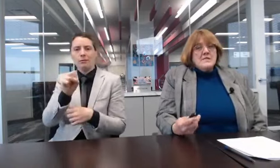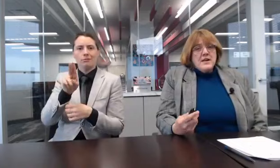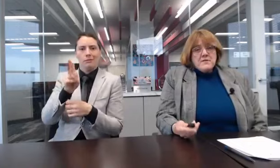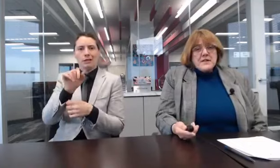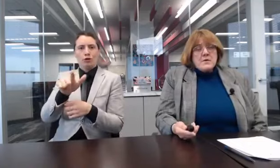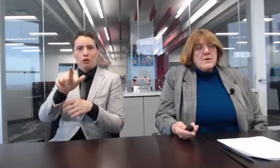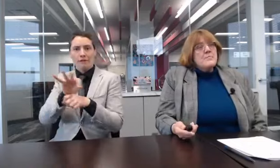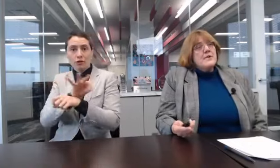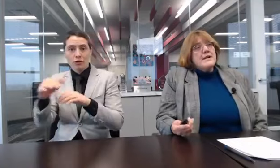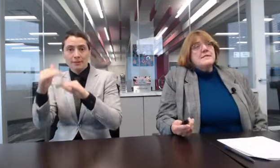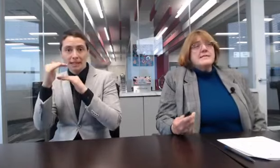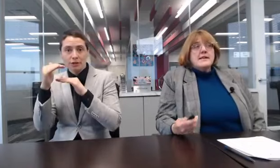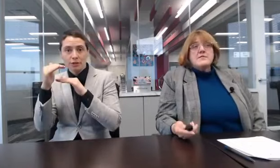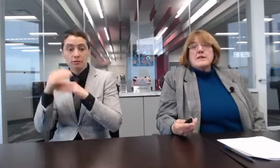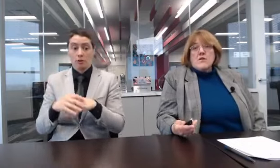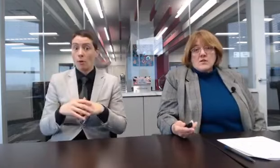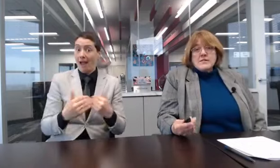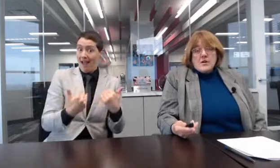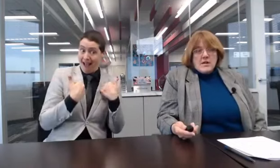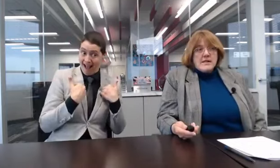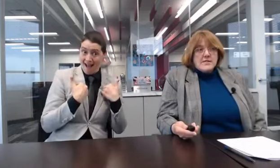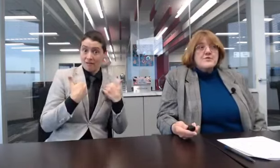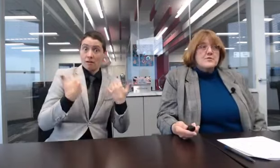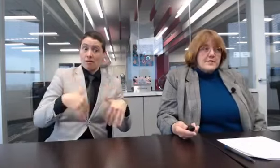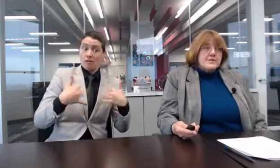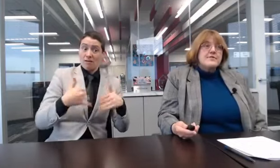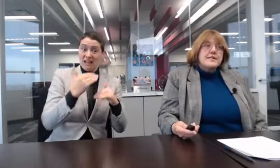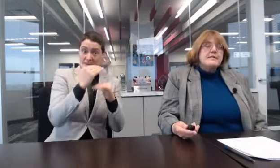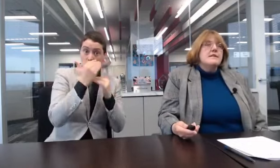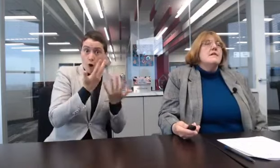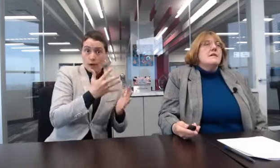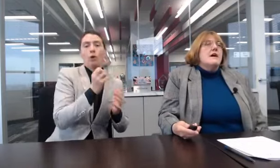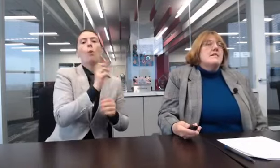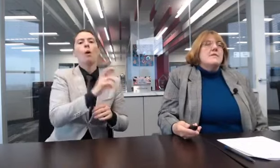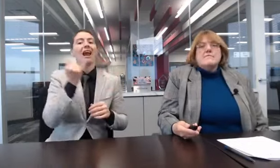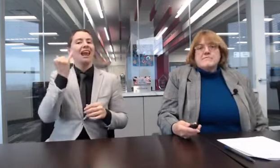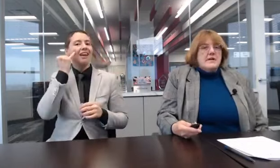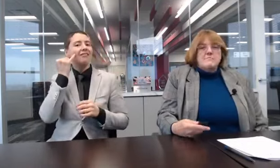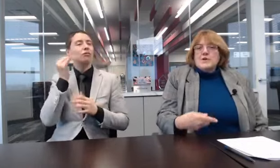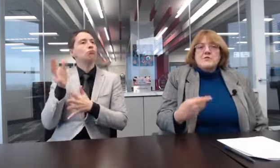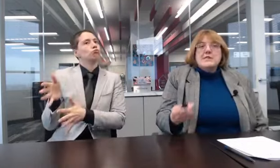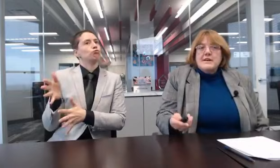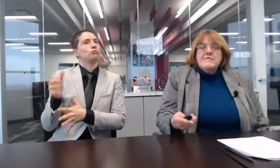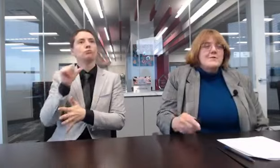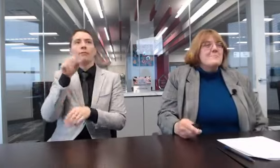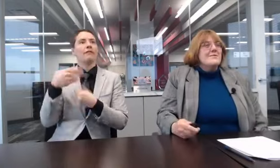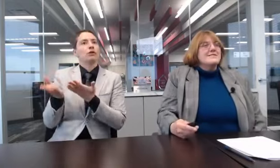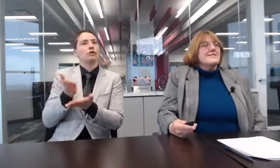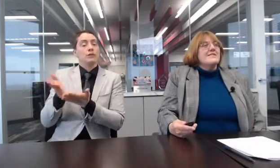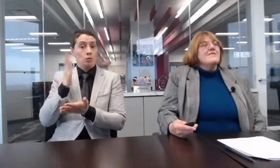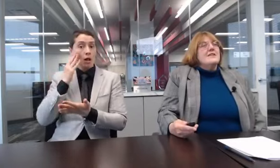The other thing I wanted to point out that you can also contact your school district where you live, where the parents live